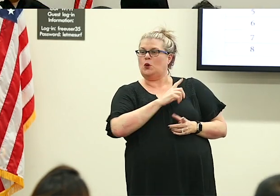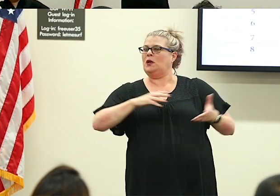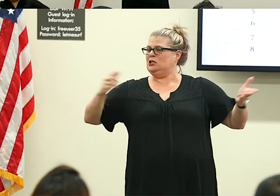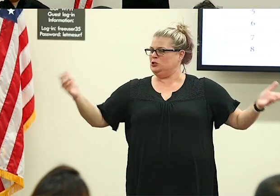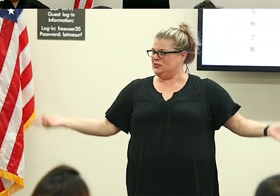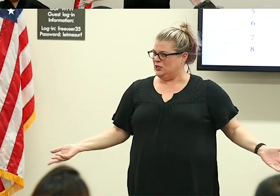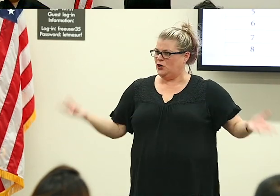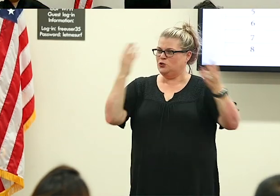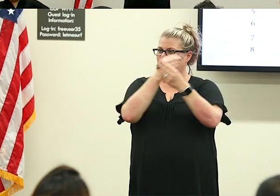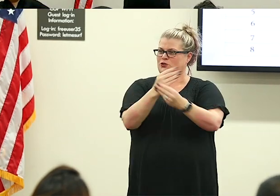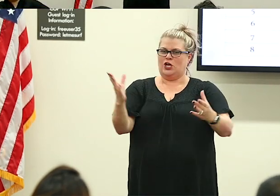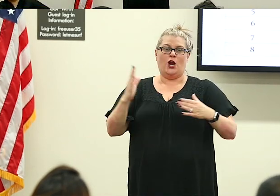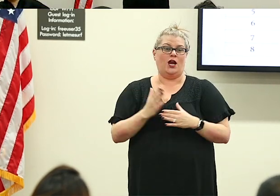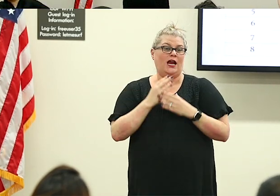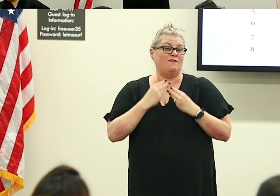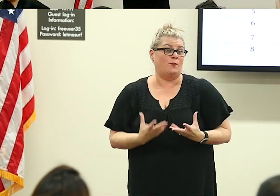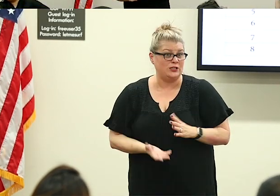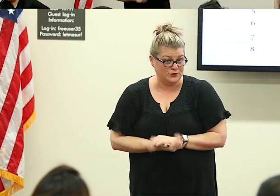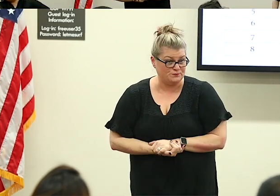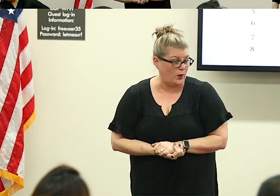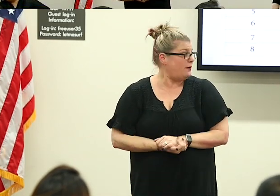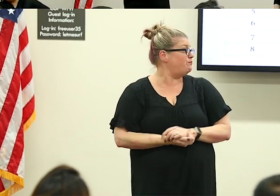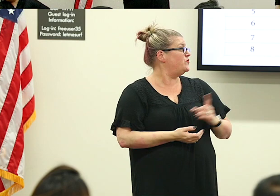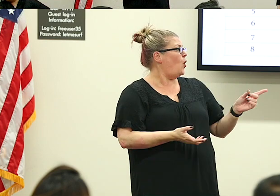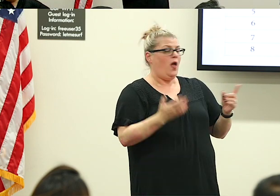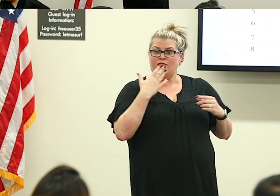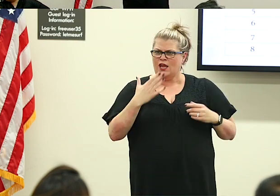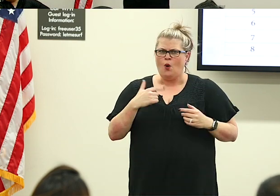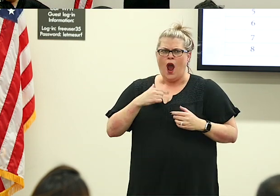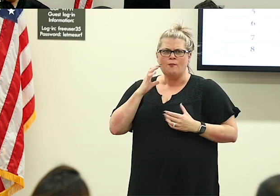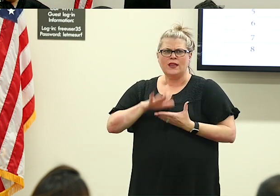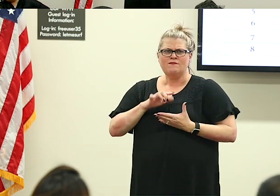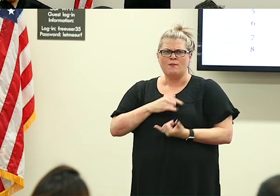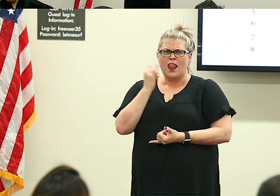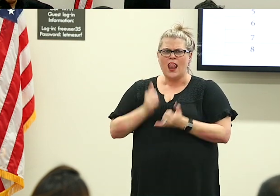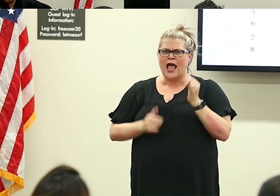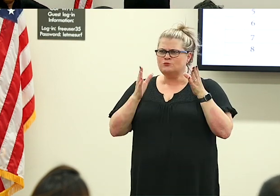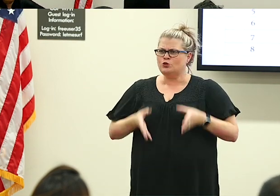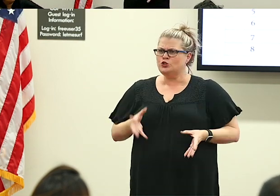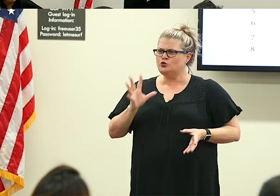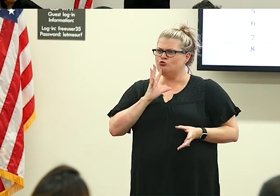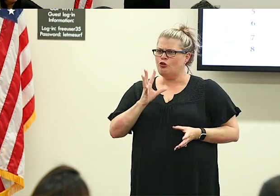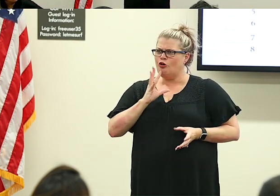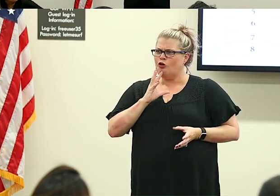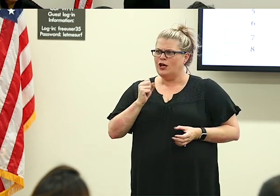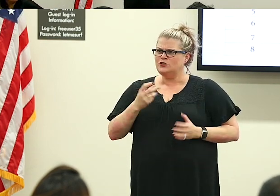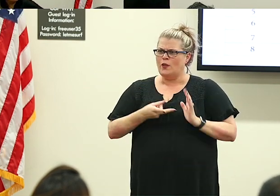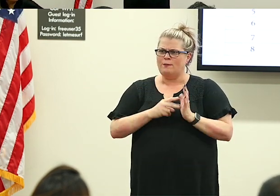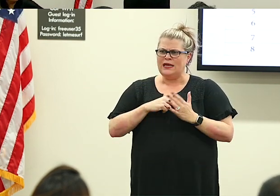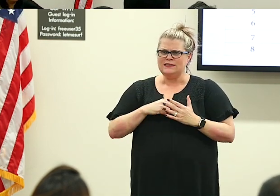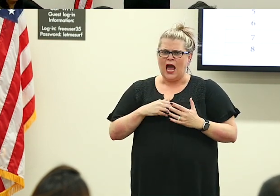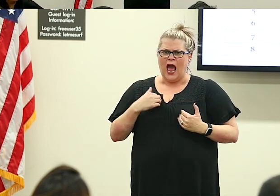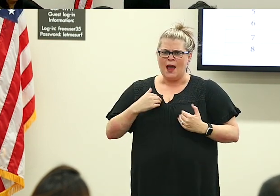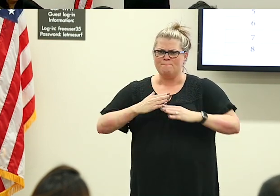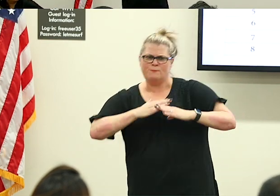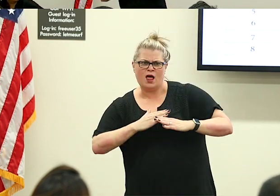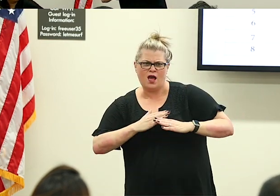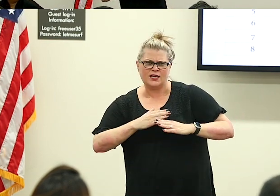Thank you. Thank you for the time, and as I understand it I think I'm the last to speak tonight. Which means I'm standing between you and dinner, so I'mma try and hit the high notes